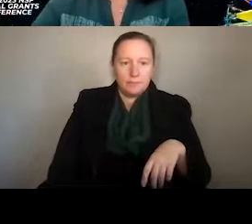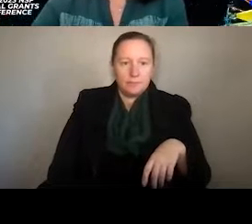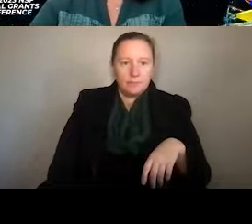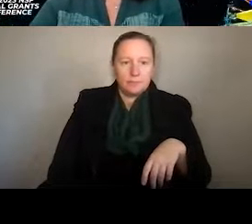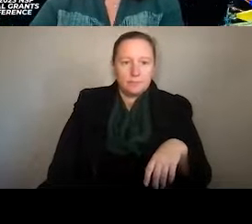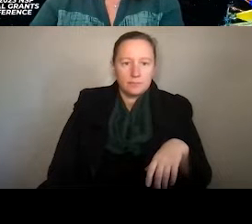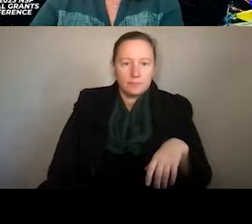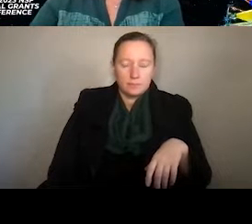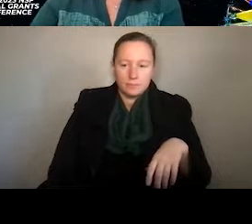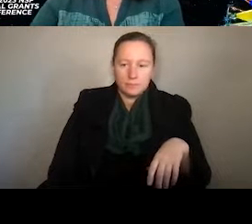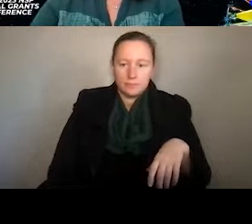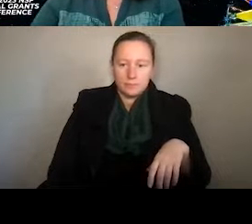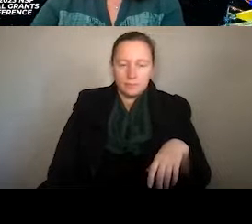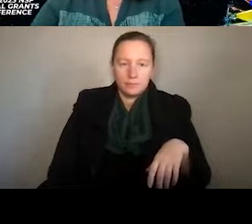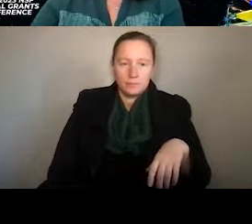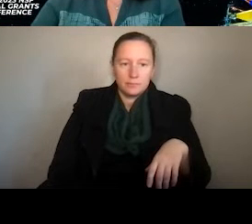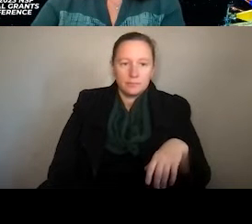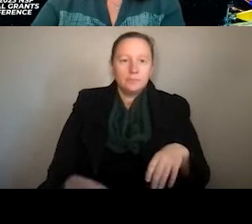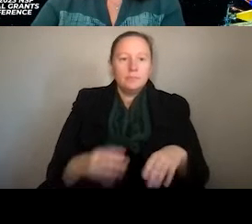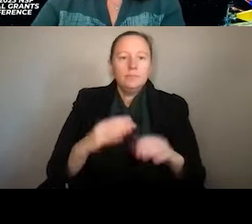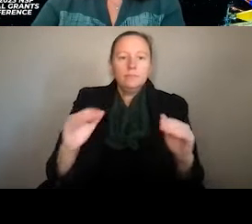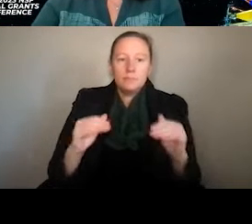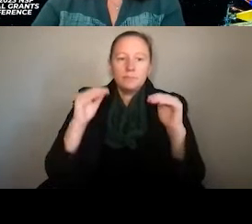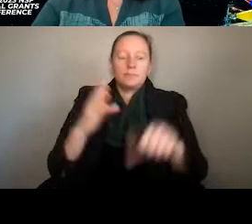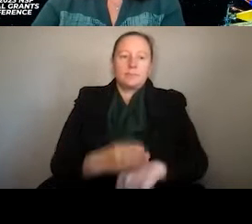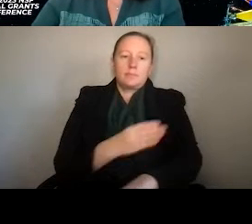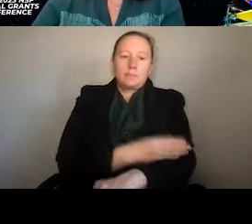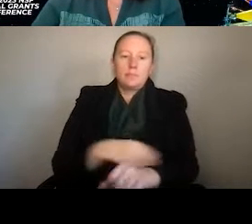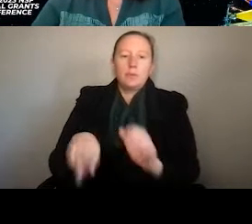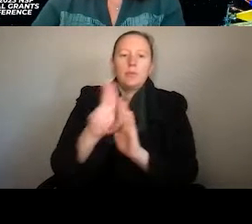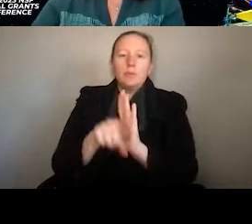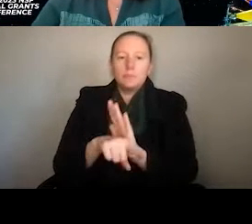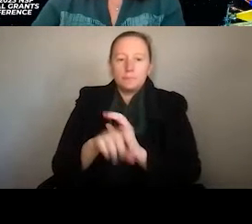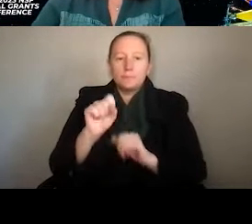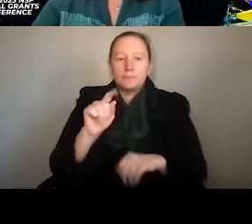The Improving Undergraduate STEM Education, Education and Human Resources.